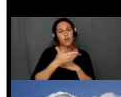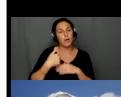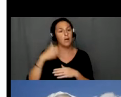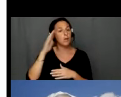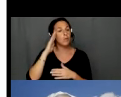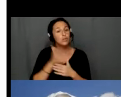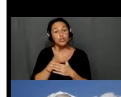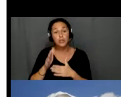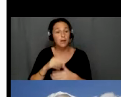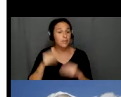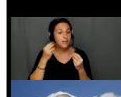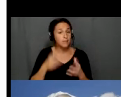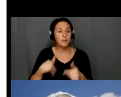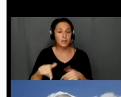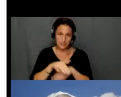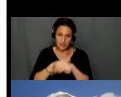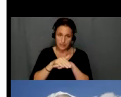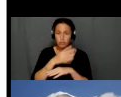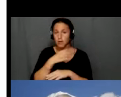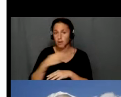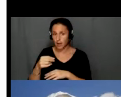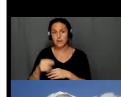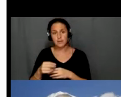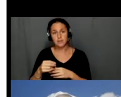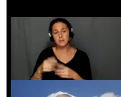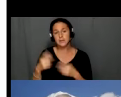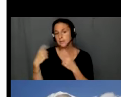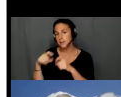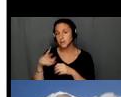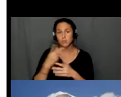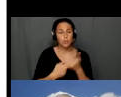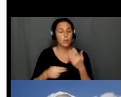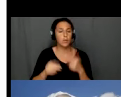the information, this is in English and Spanish but it is not in any other